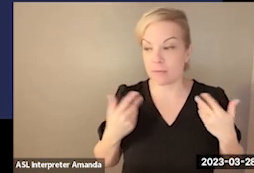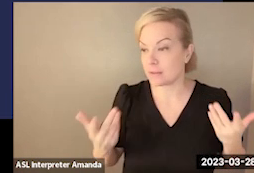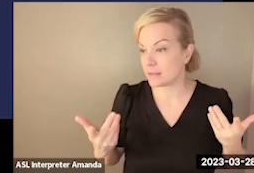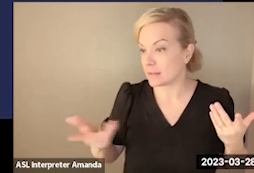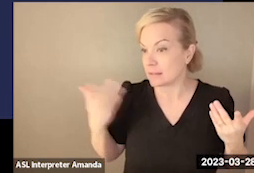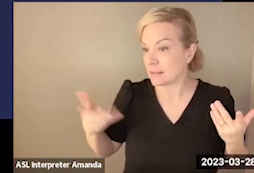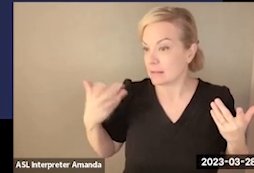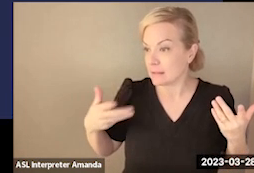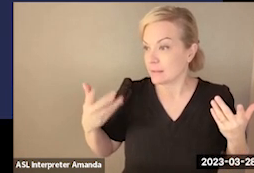Debbie Stine, Science & Technology Policy Academy: you know.